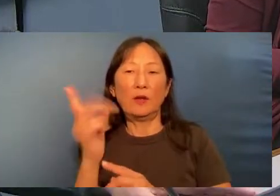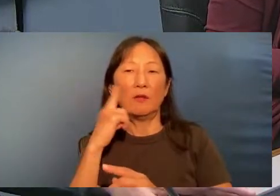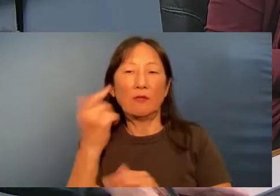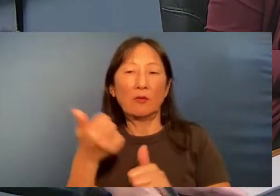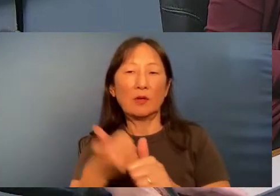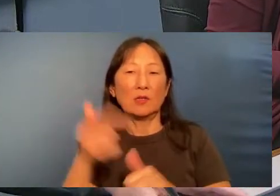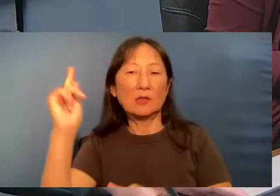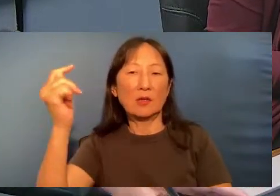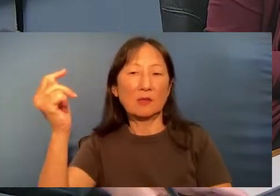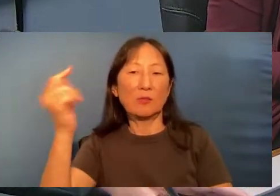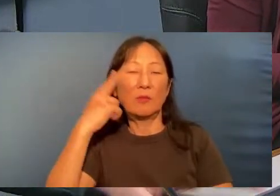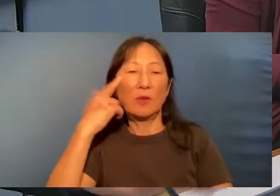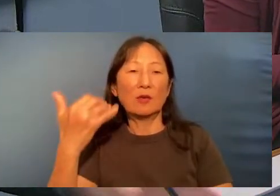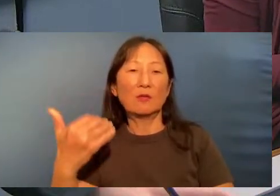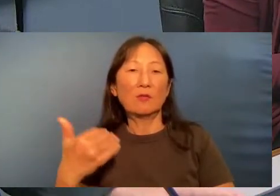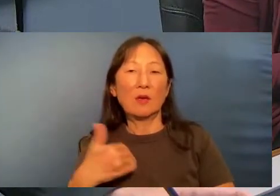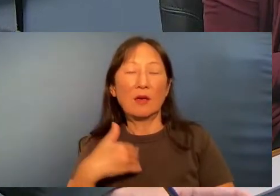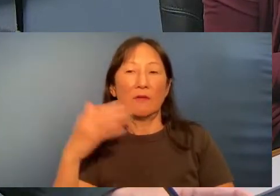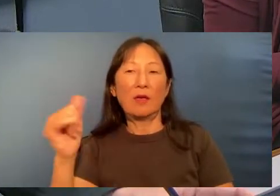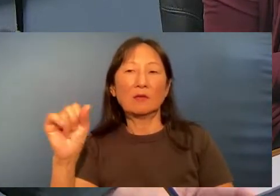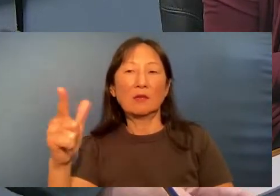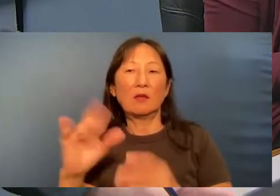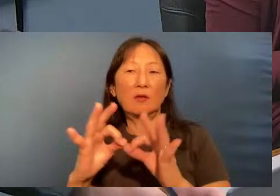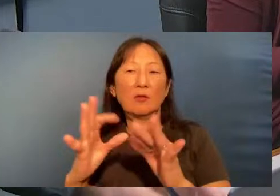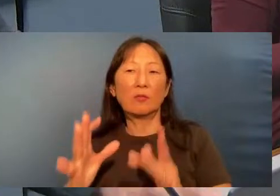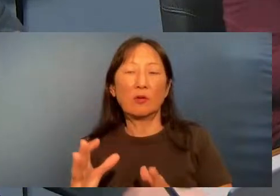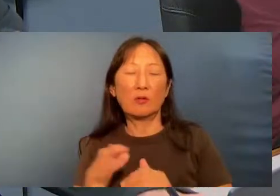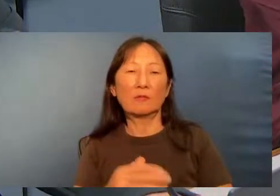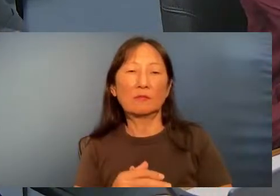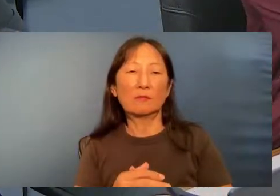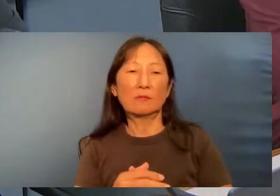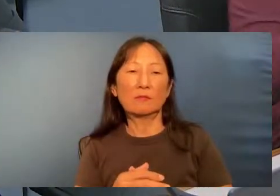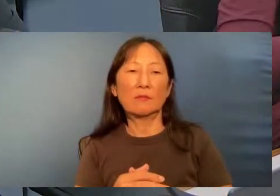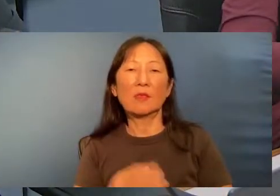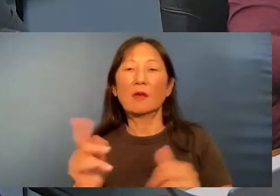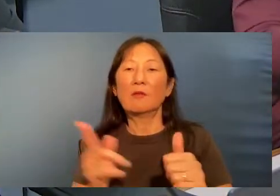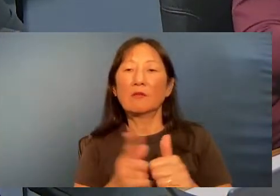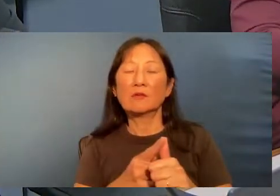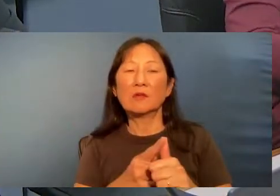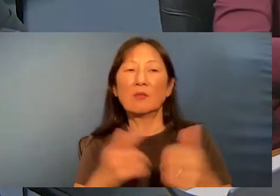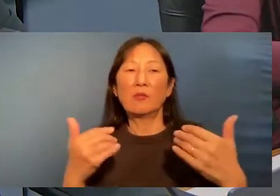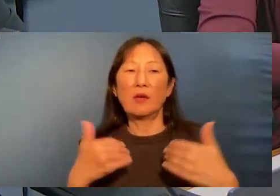because we have an A SL interpreter. First up we have